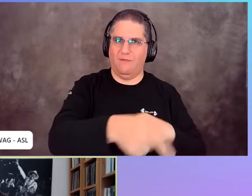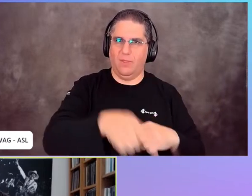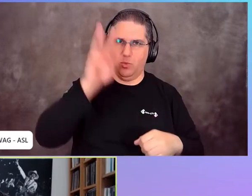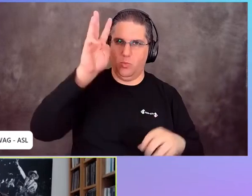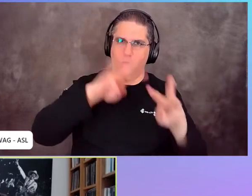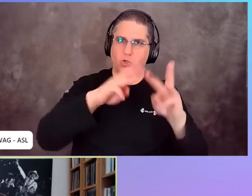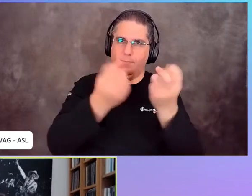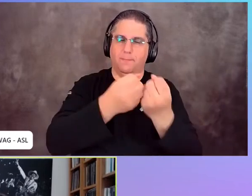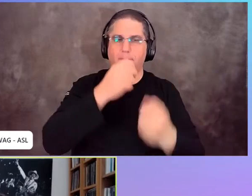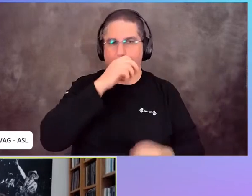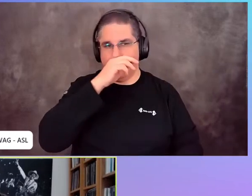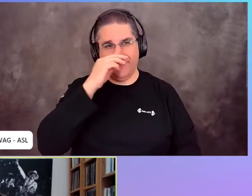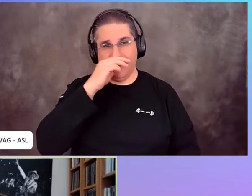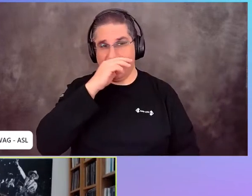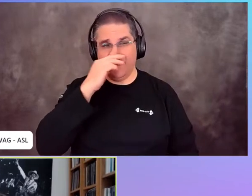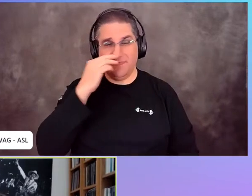The presentation on PDF, it